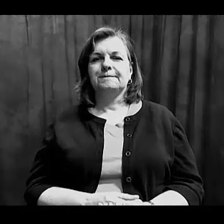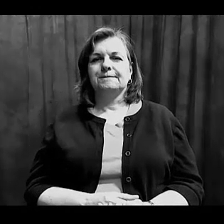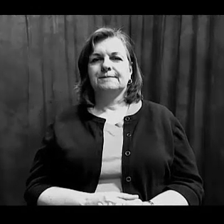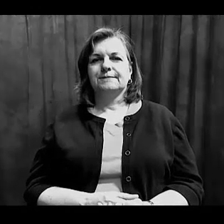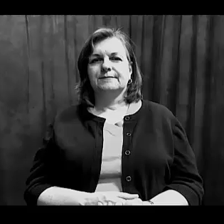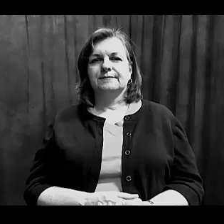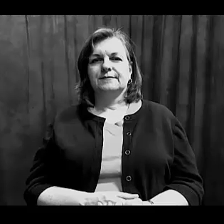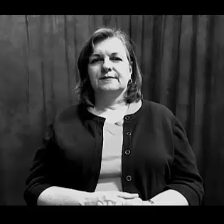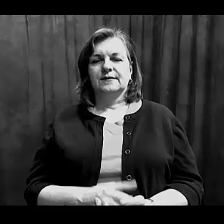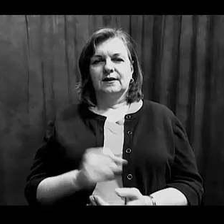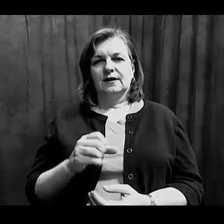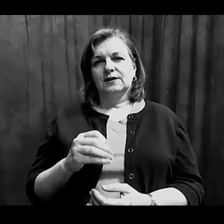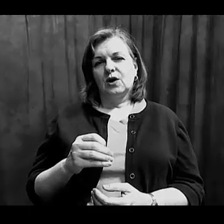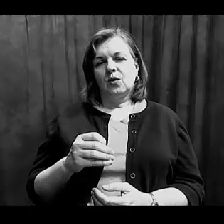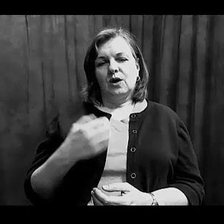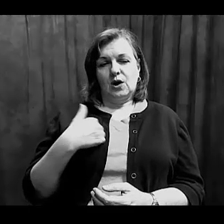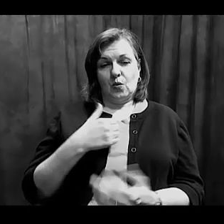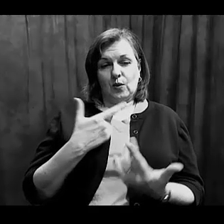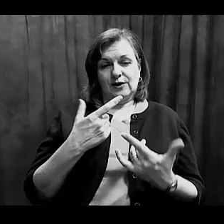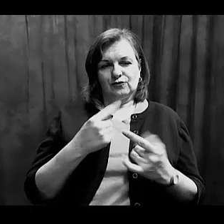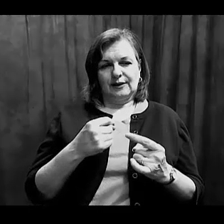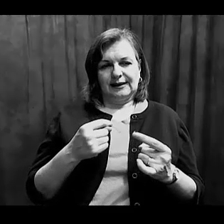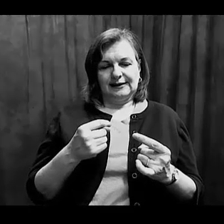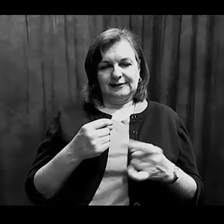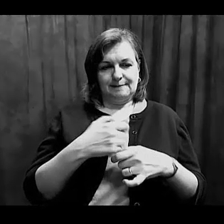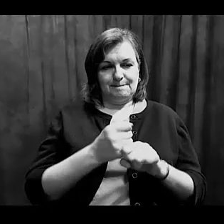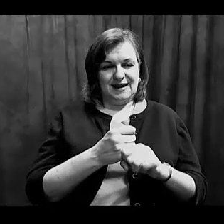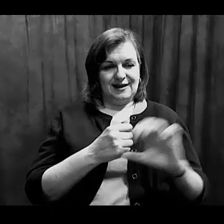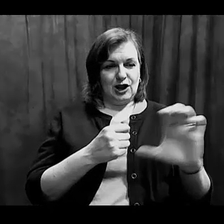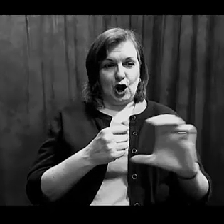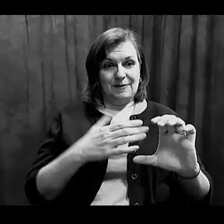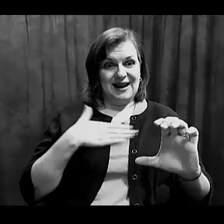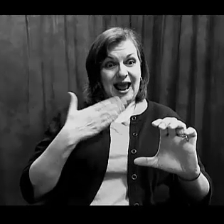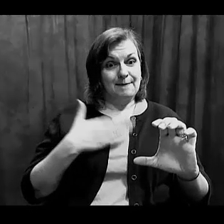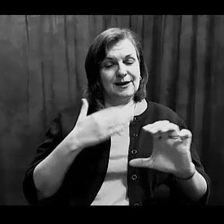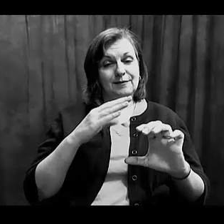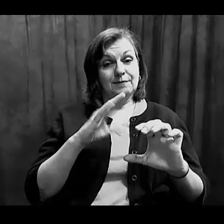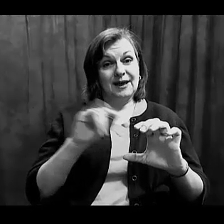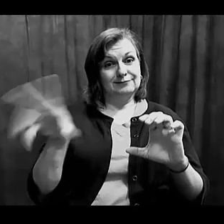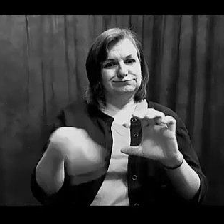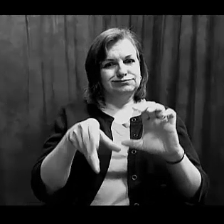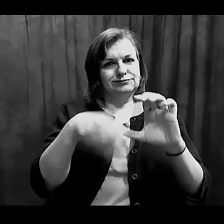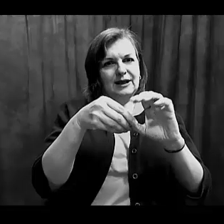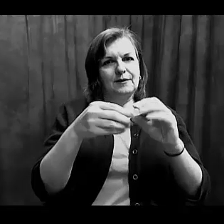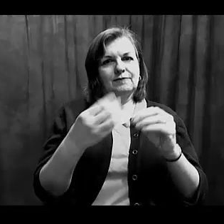so we have to figure out how we can get Carbon to that point -- how we can make him [carbon] happy